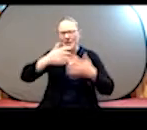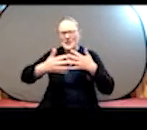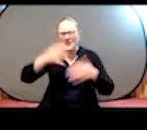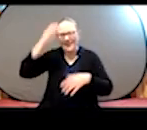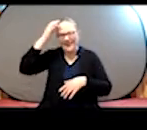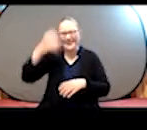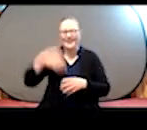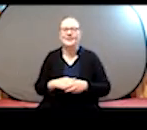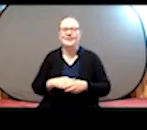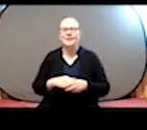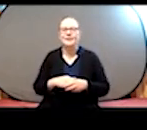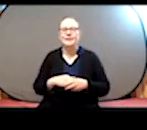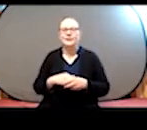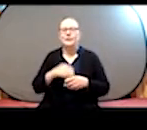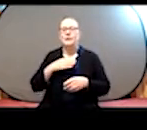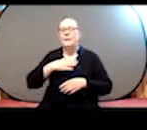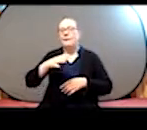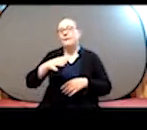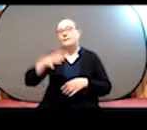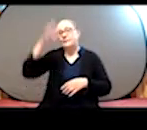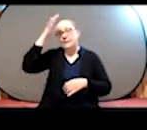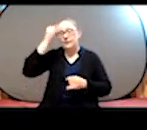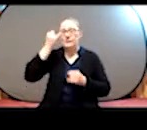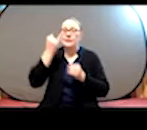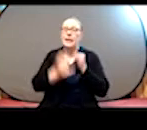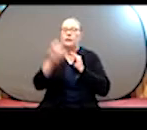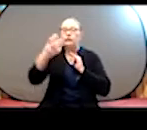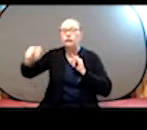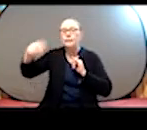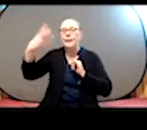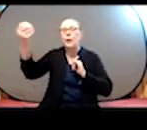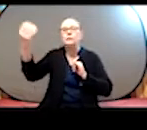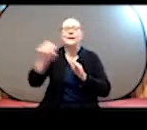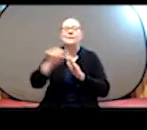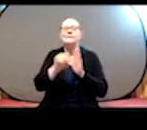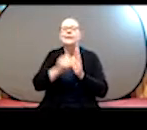next my father's last trip outside the State of Arizona, but after he had recovered from his motor